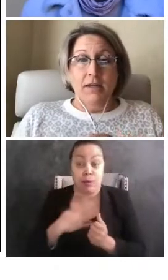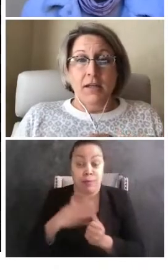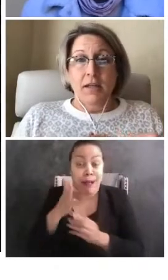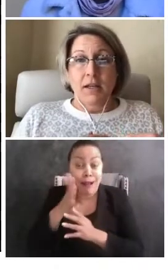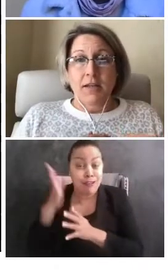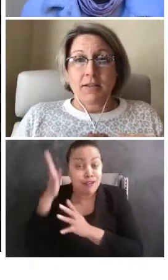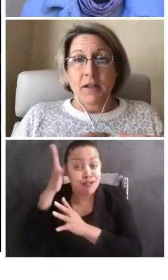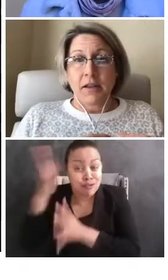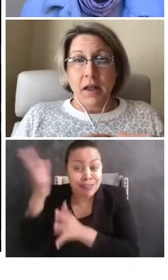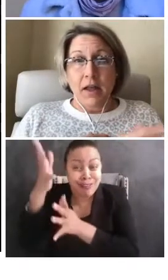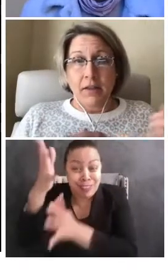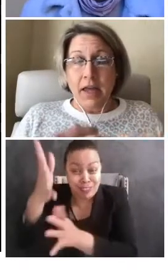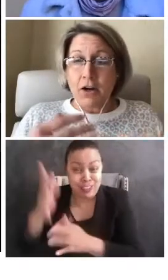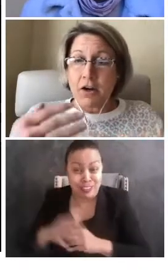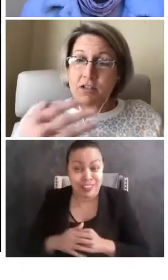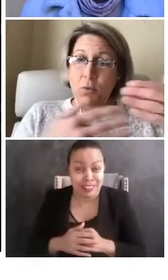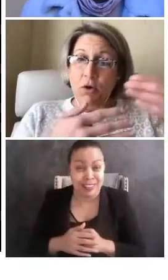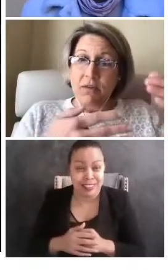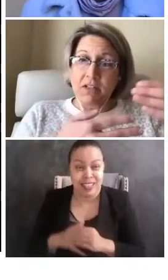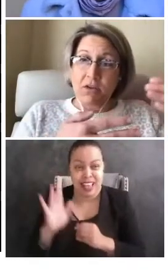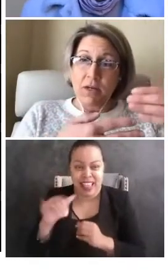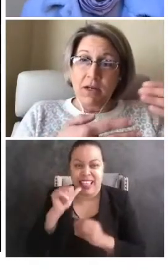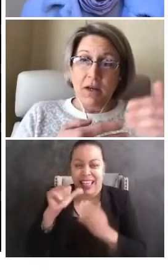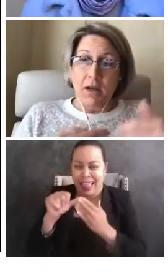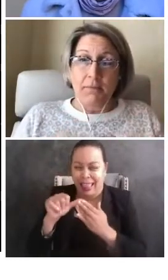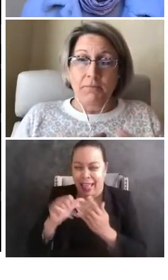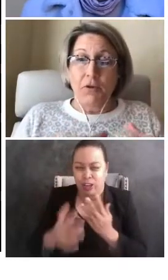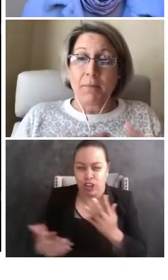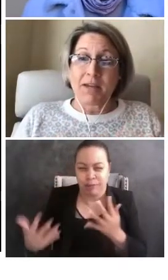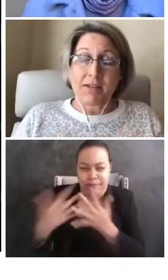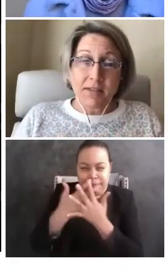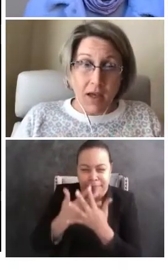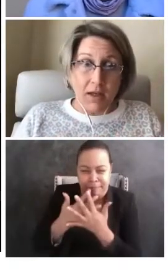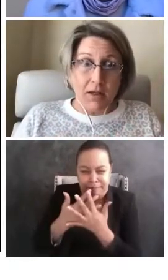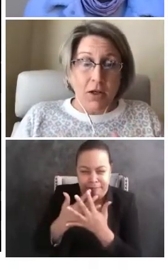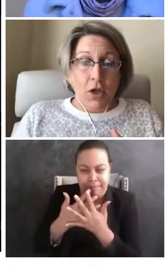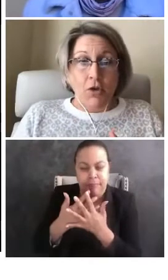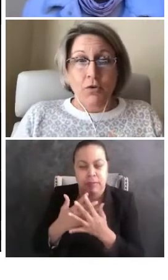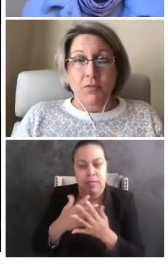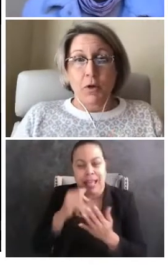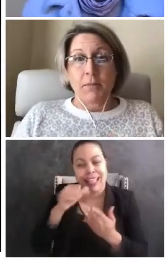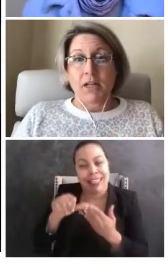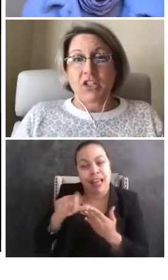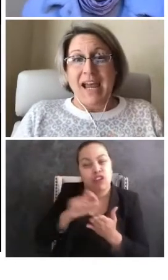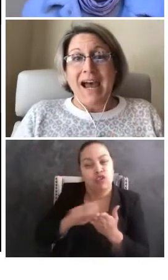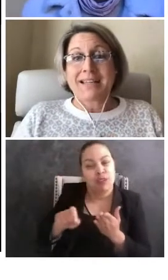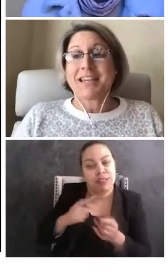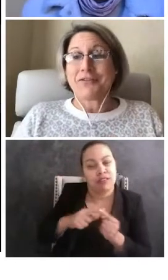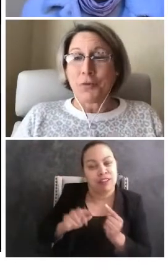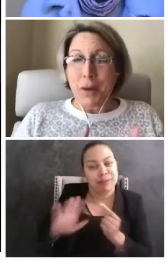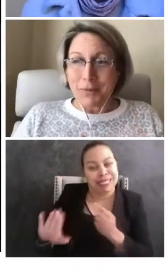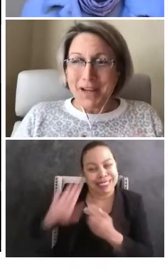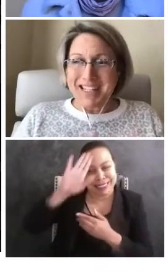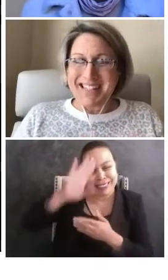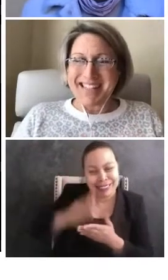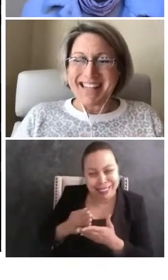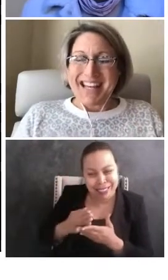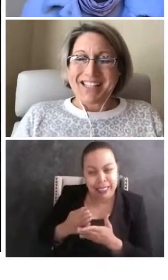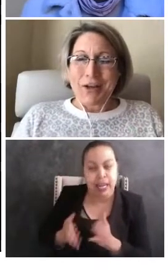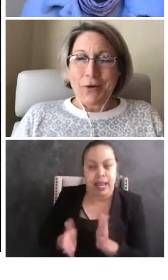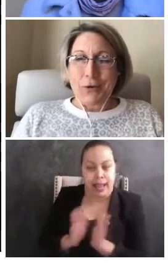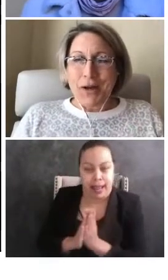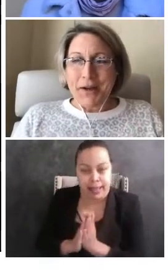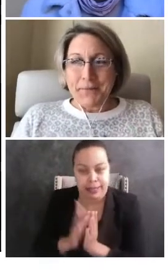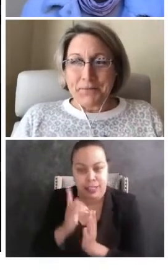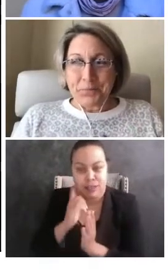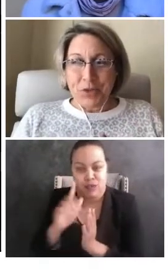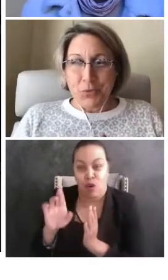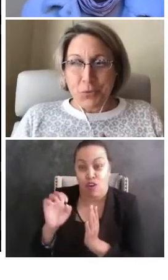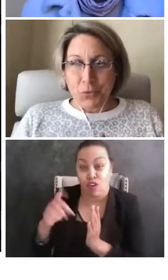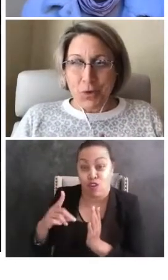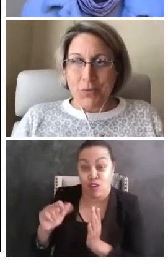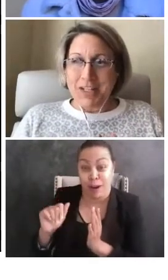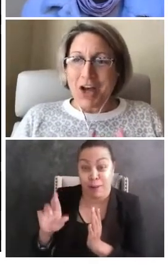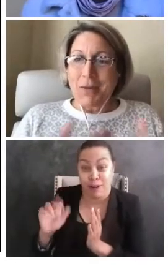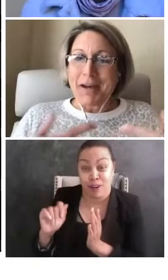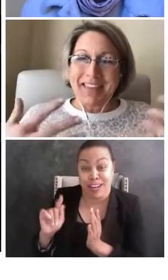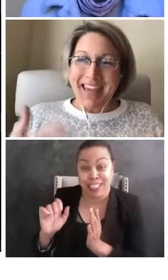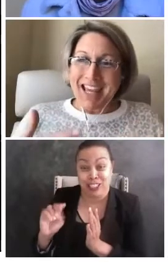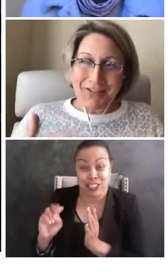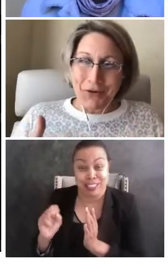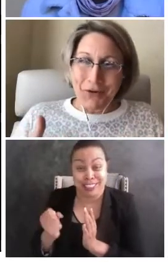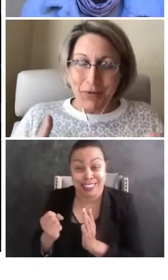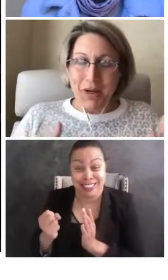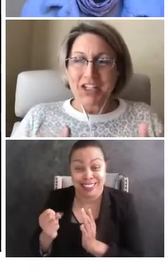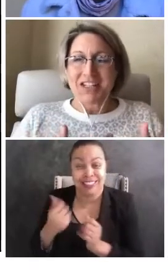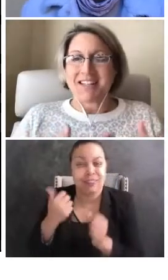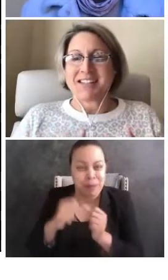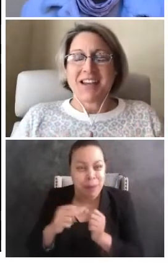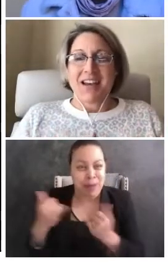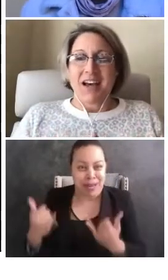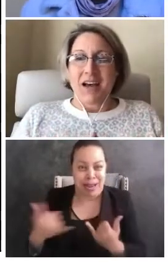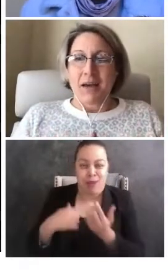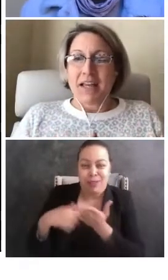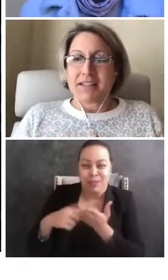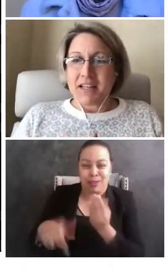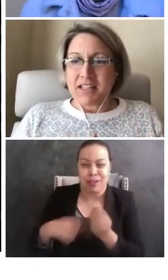and a letter is woven into it asking for reparations.